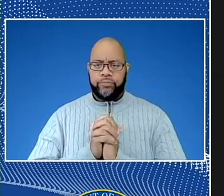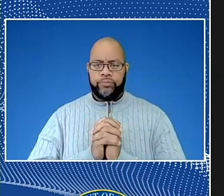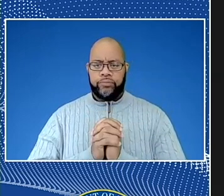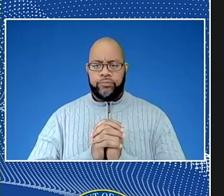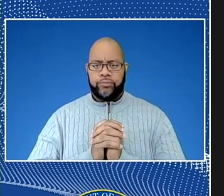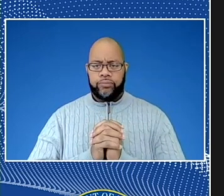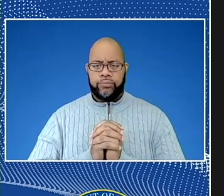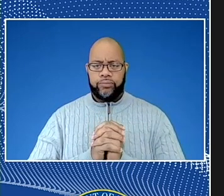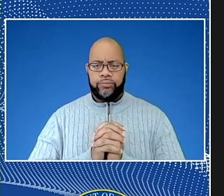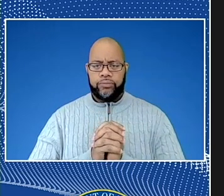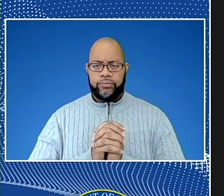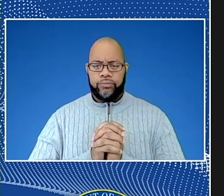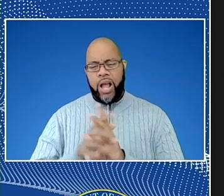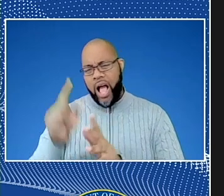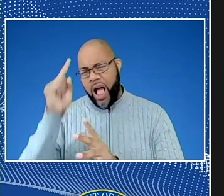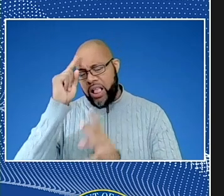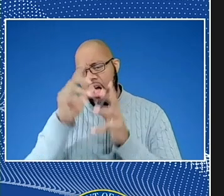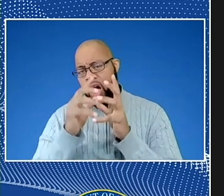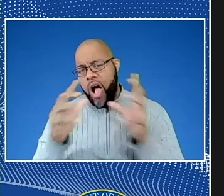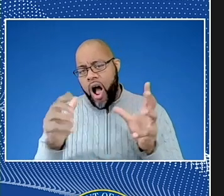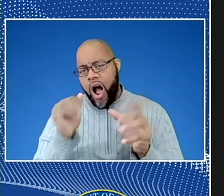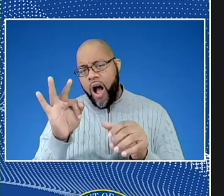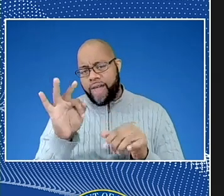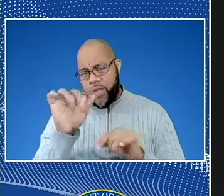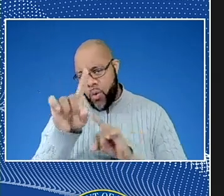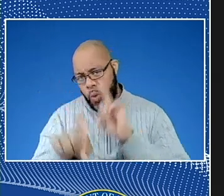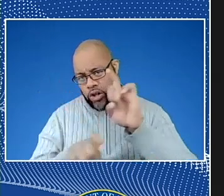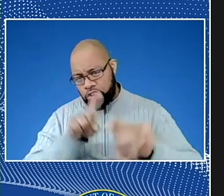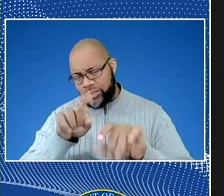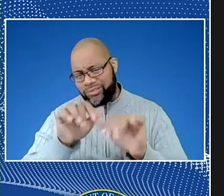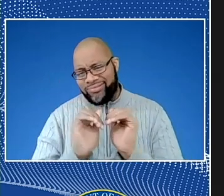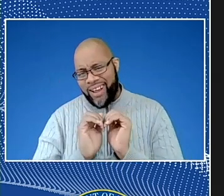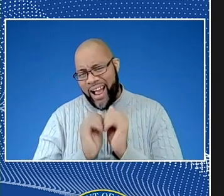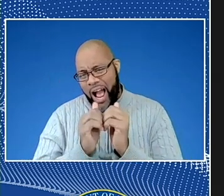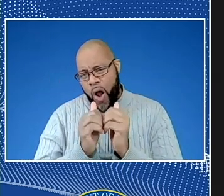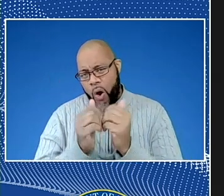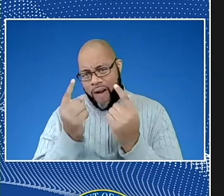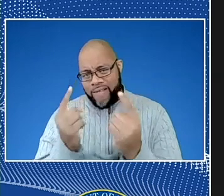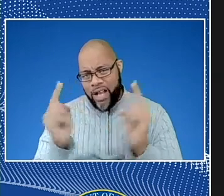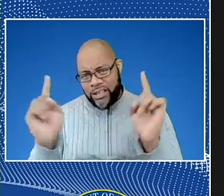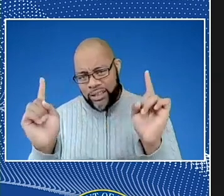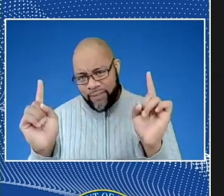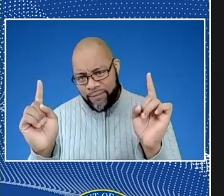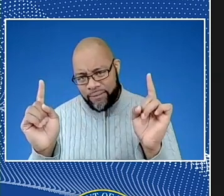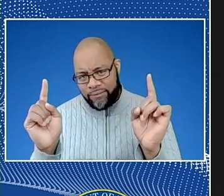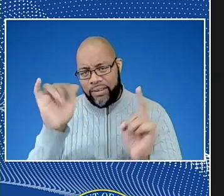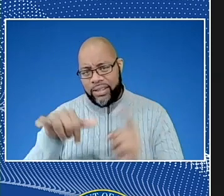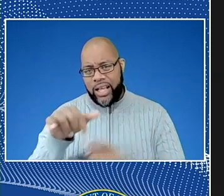I think a lot of the question of how effective these regs may be will have to